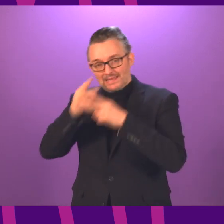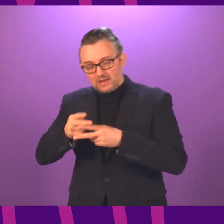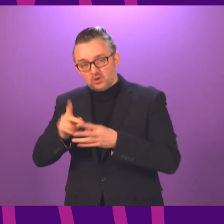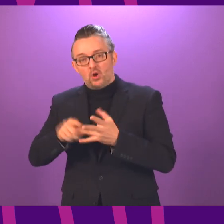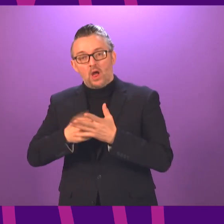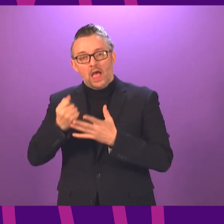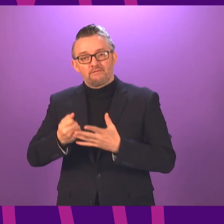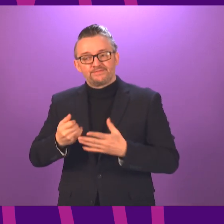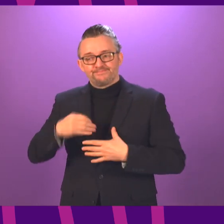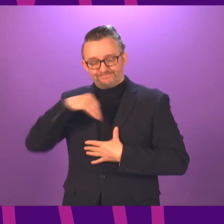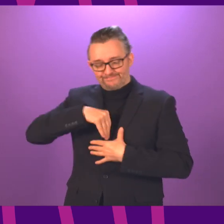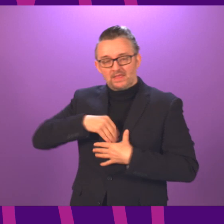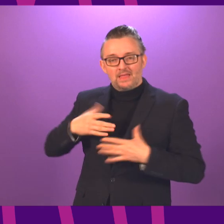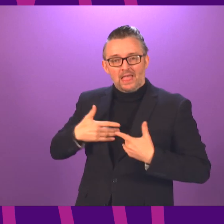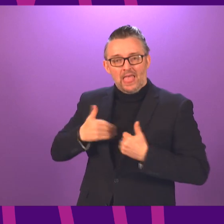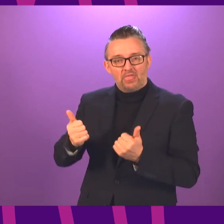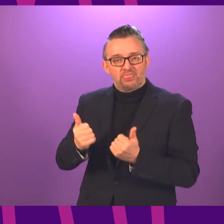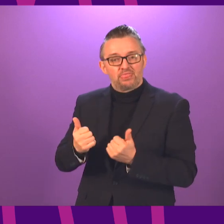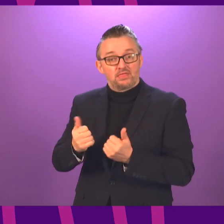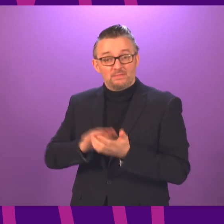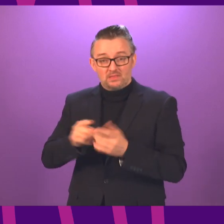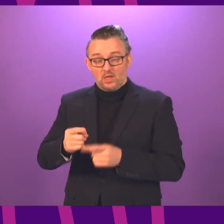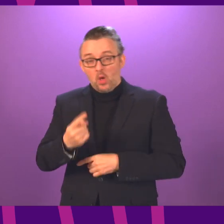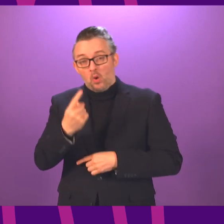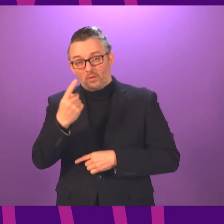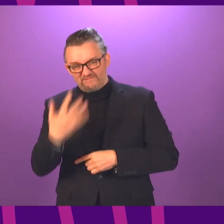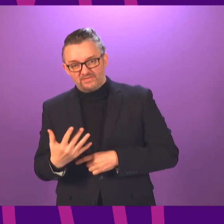health conditions, makes up more than a fifth of the adult population.